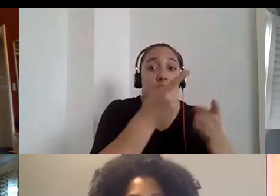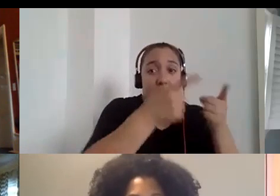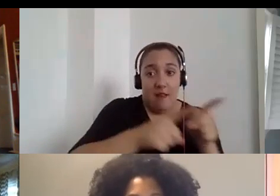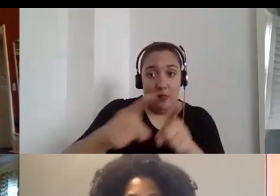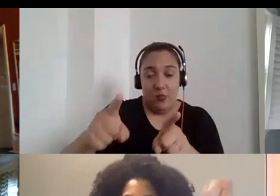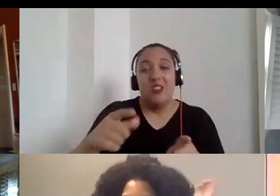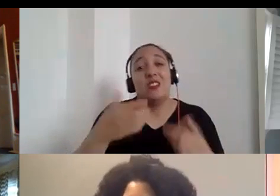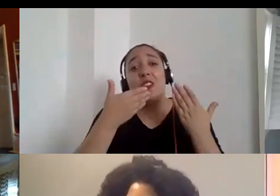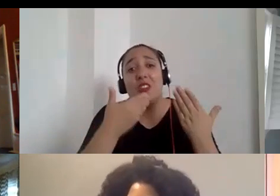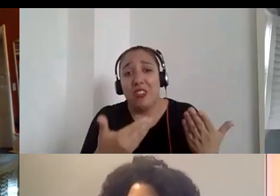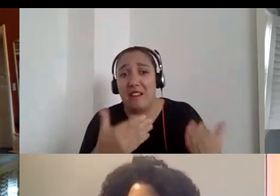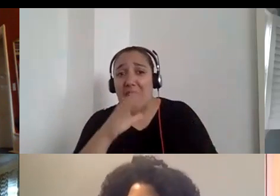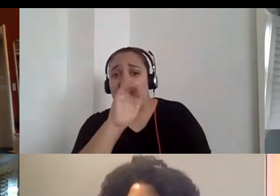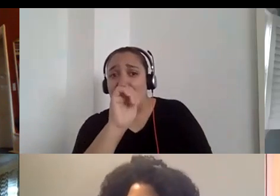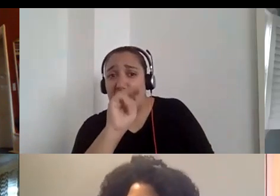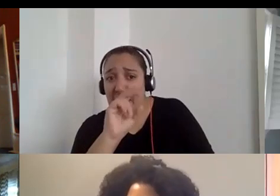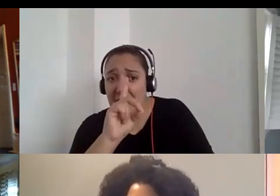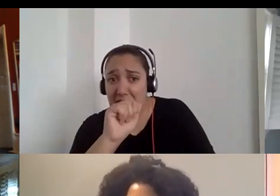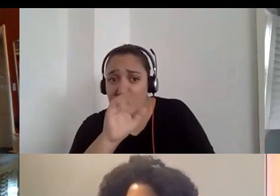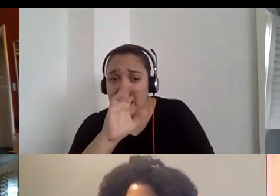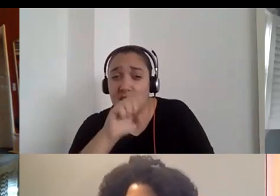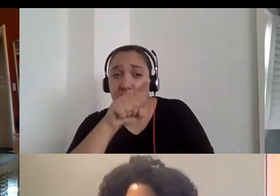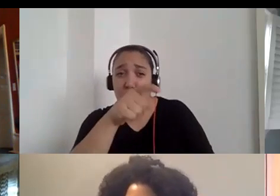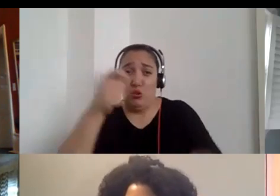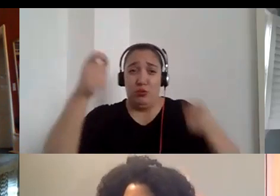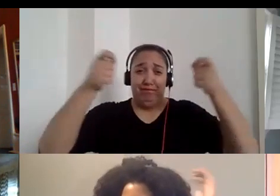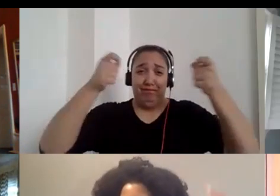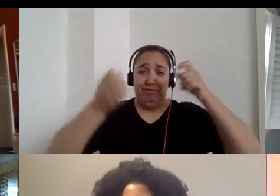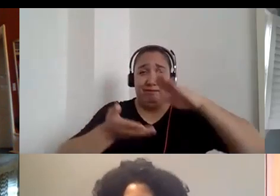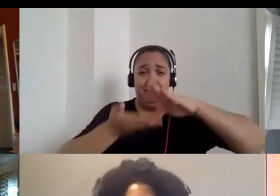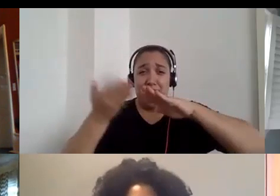and facilitating us. Thank you to Brenda and everyone who is